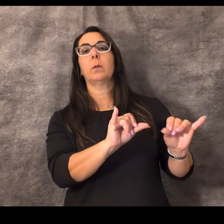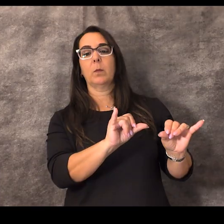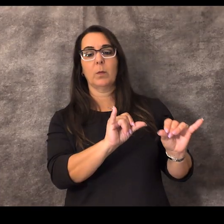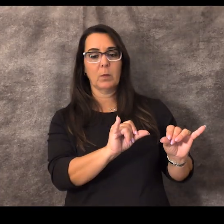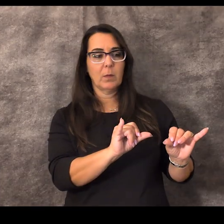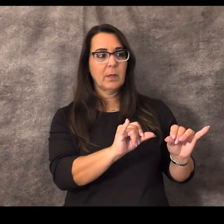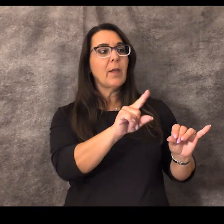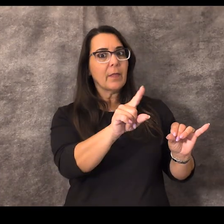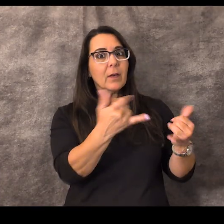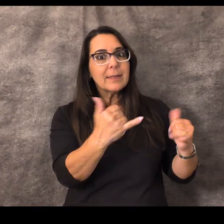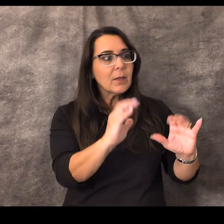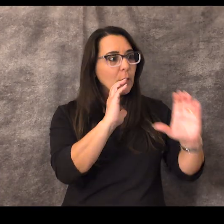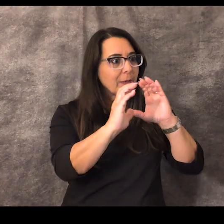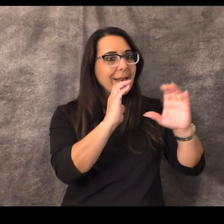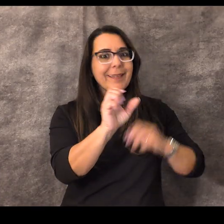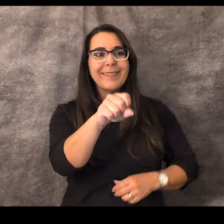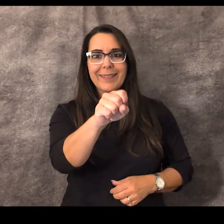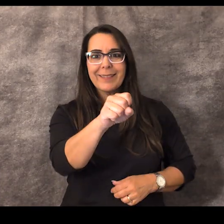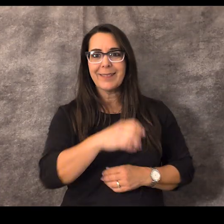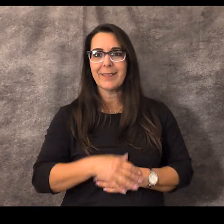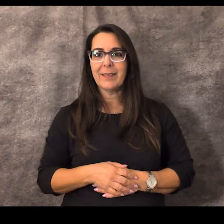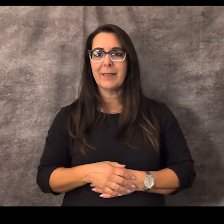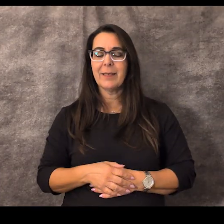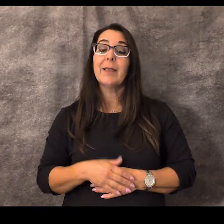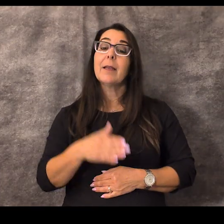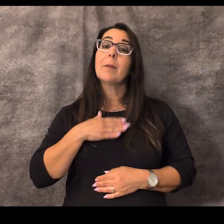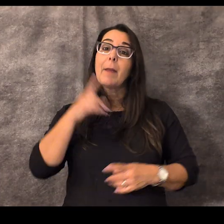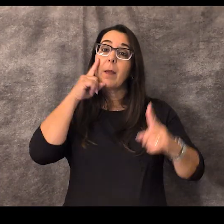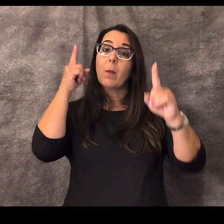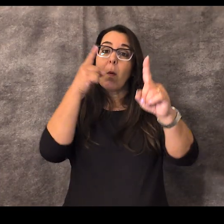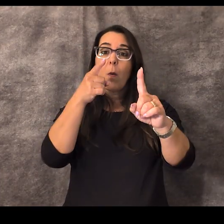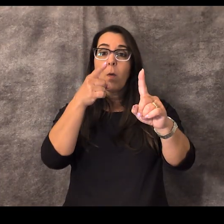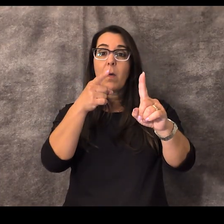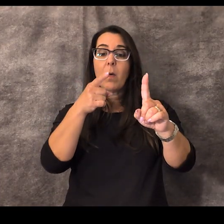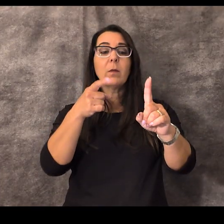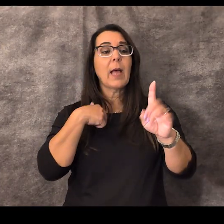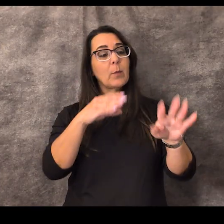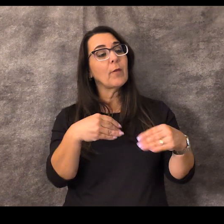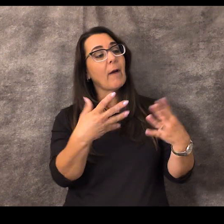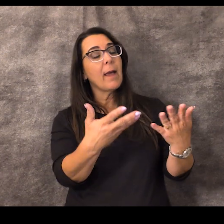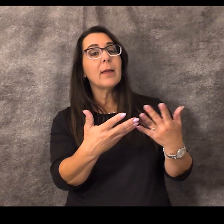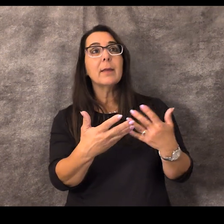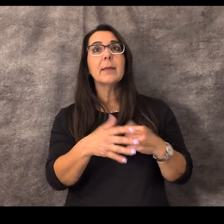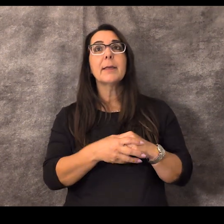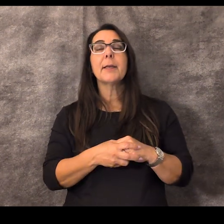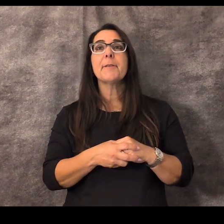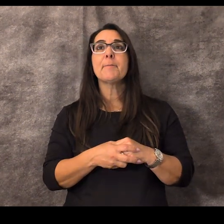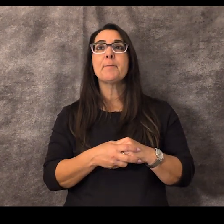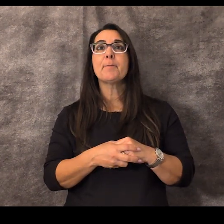then they're still communicating. My goal is to provide a little bit of happiness